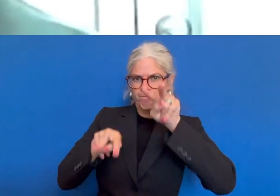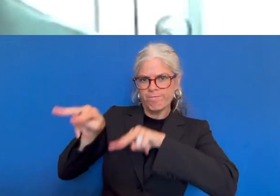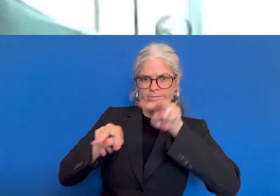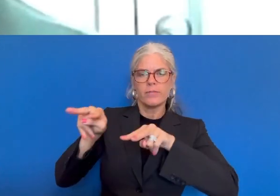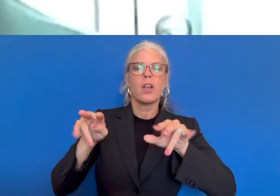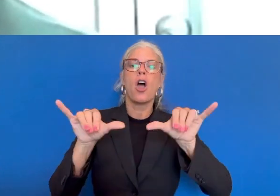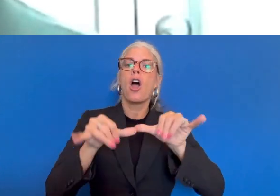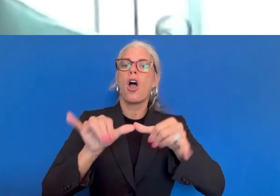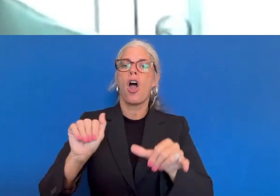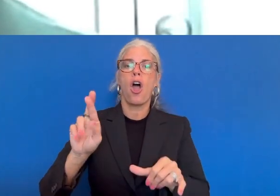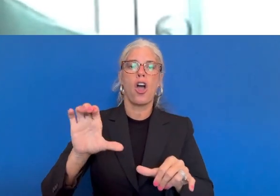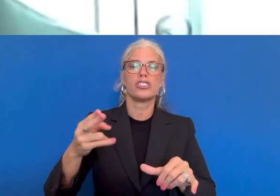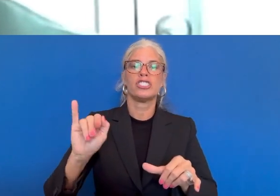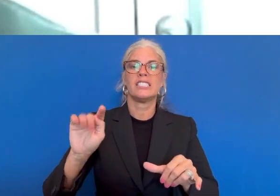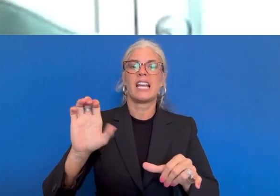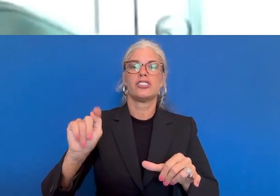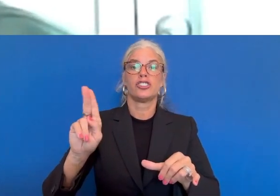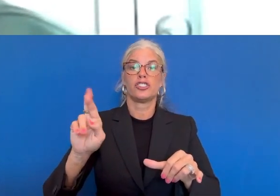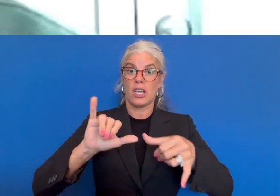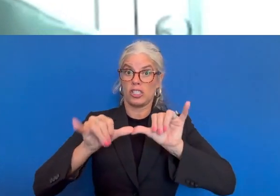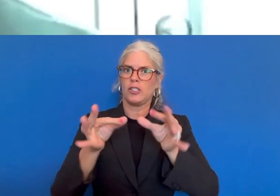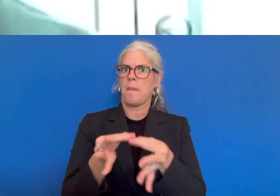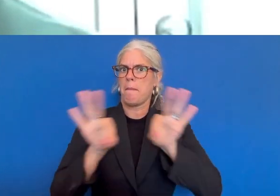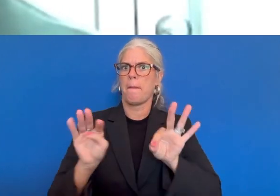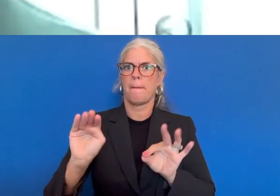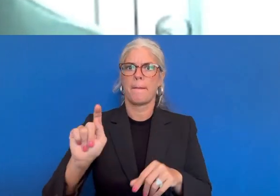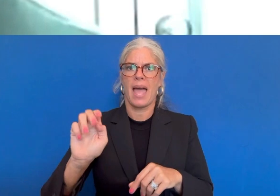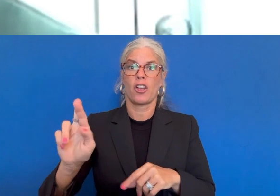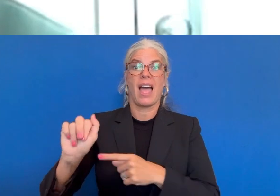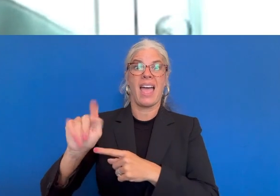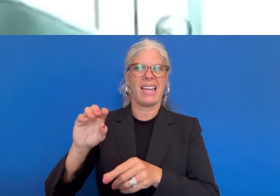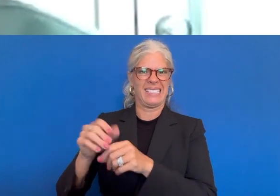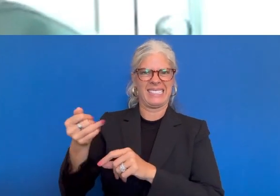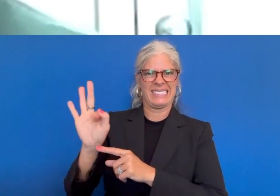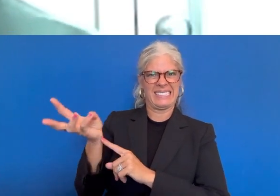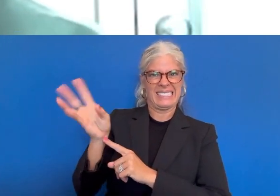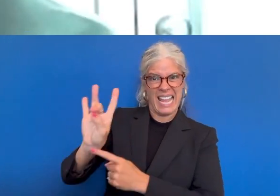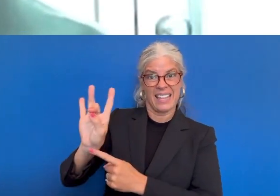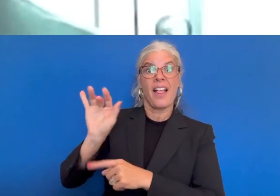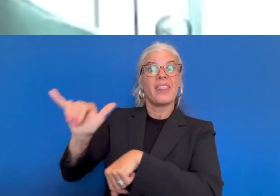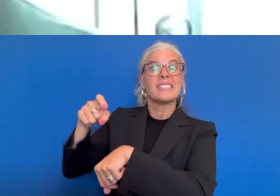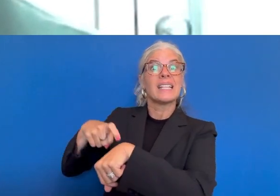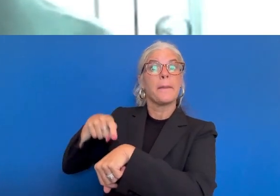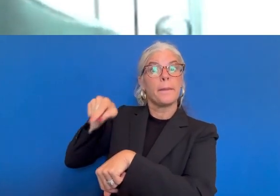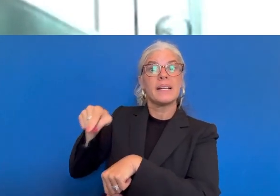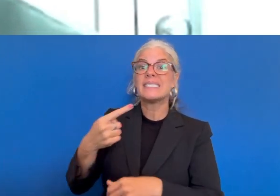the Architecture Matters Act in '68 at the time, and it said that if you get federal money,